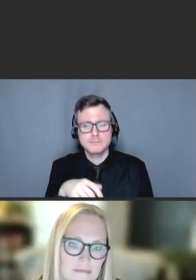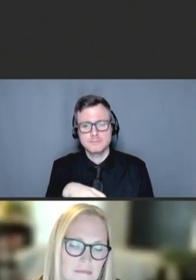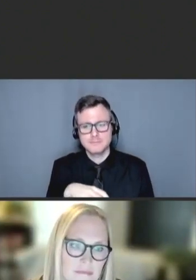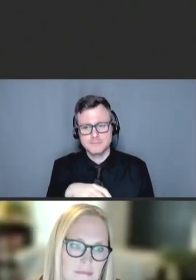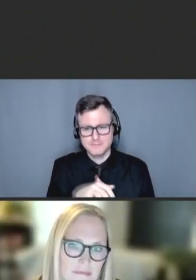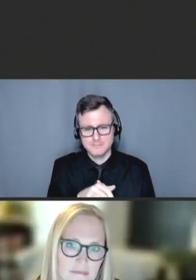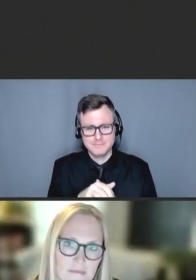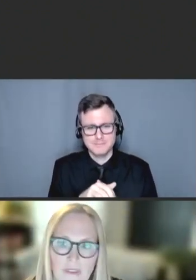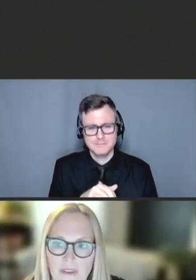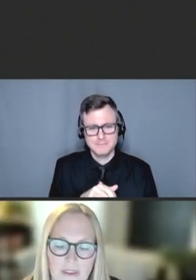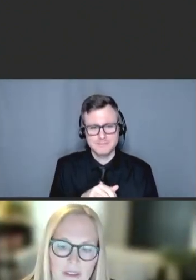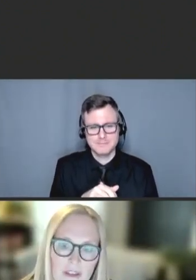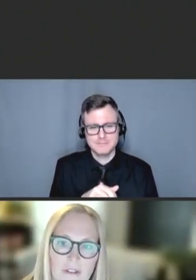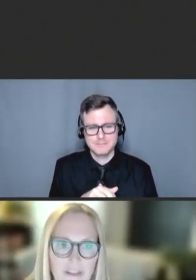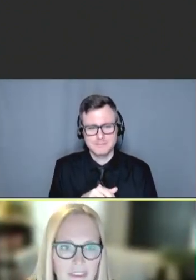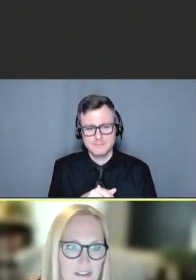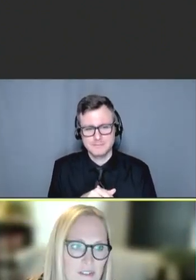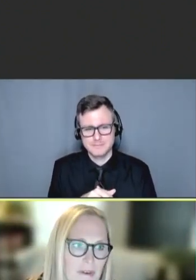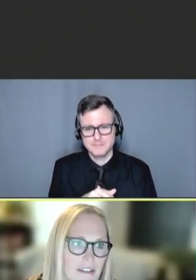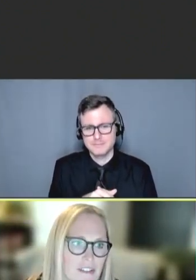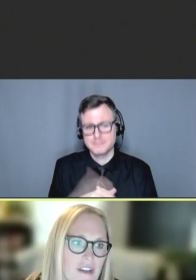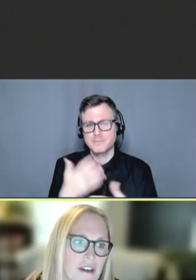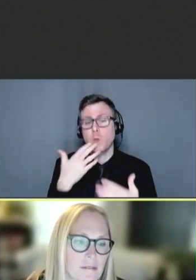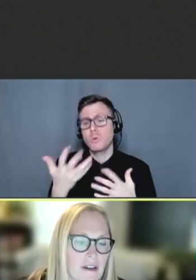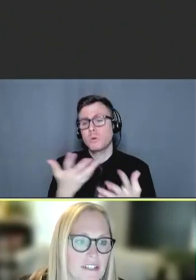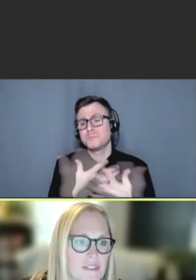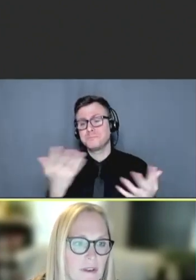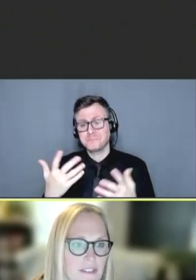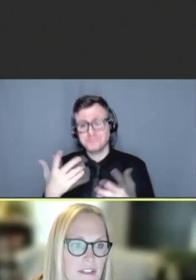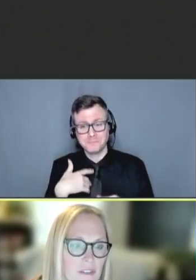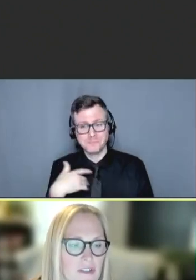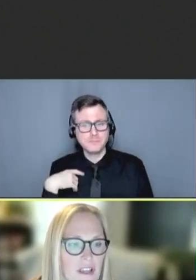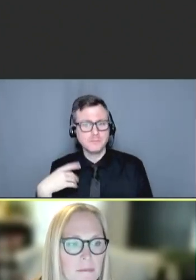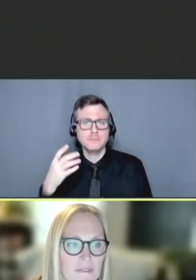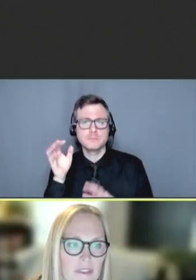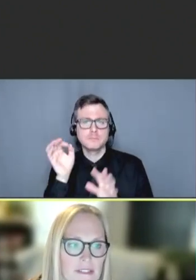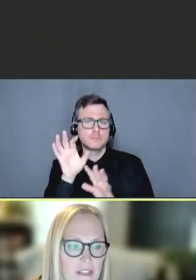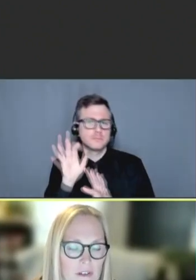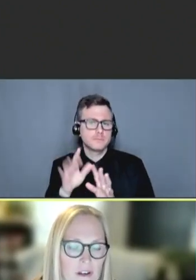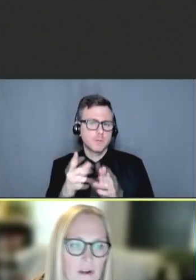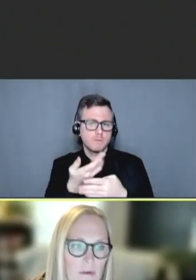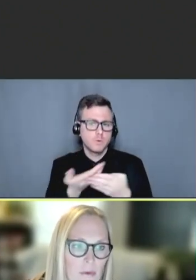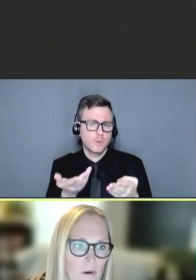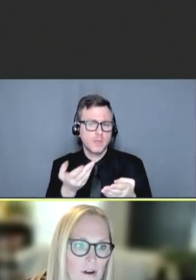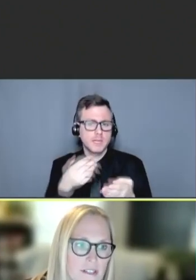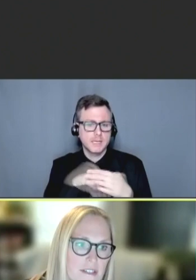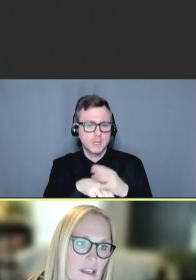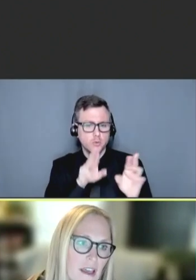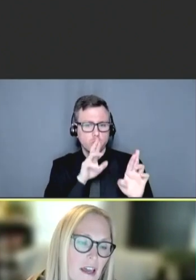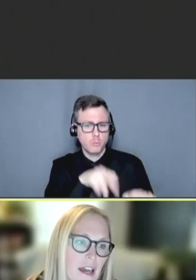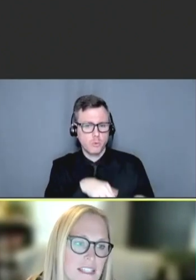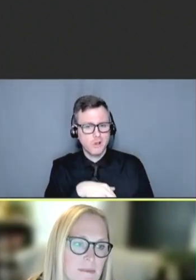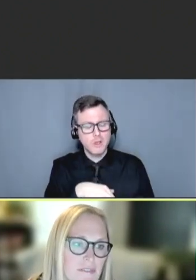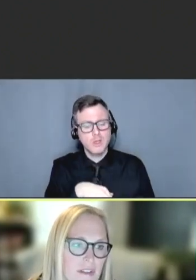Rebecca Coyle: Great, thank you so much. I just wanted to note, there's a couple of things included in our report, specifically